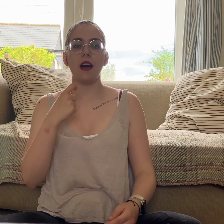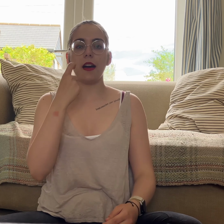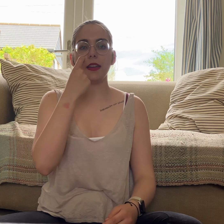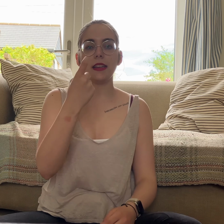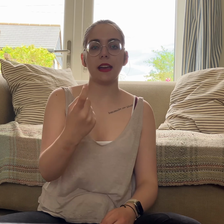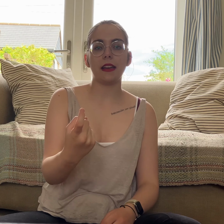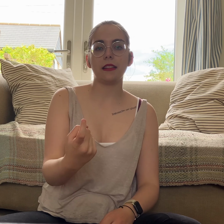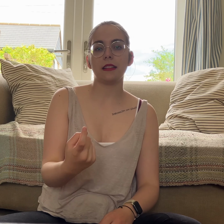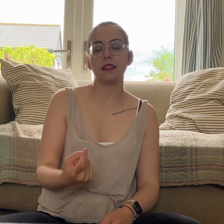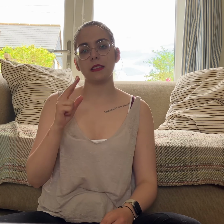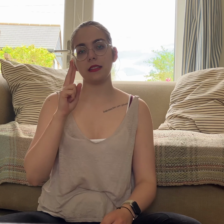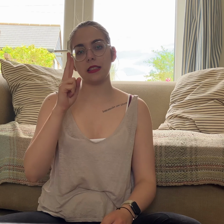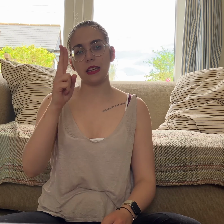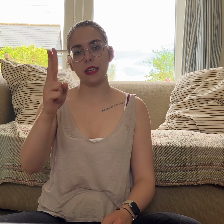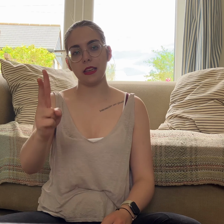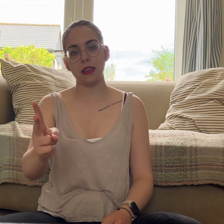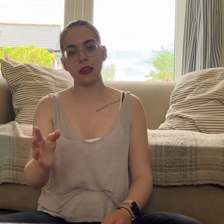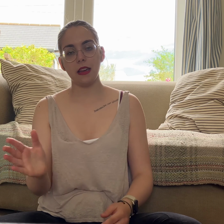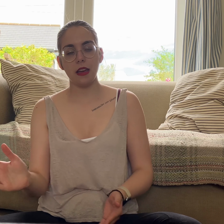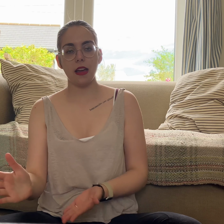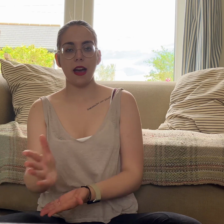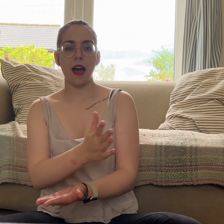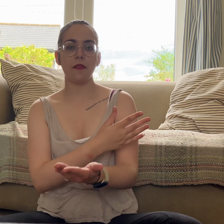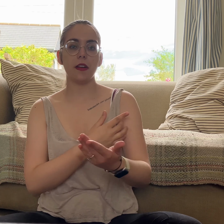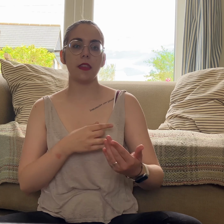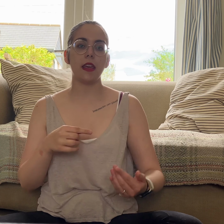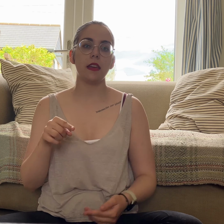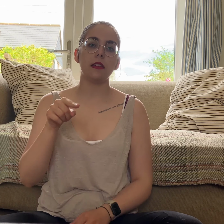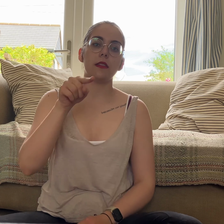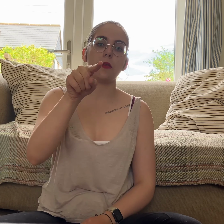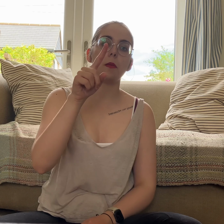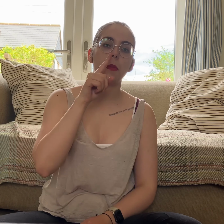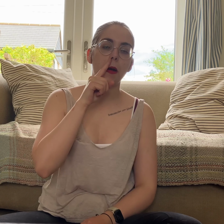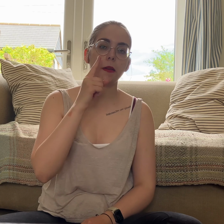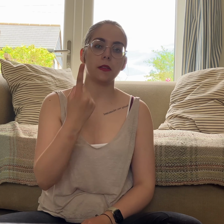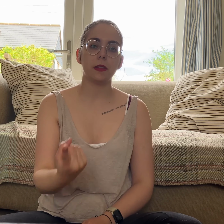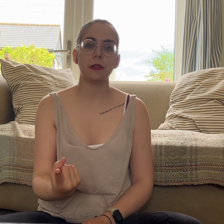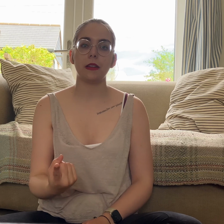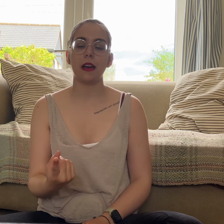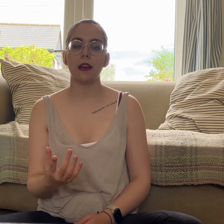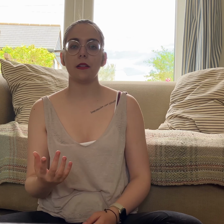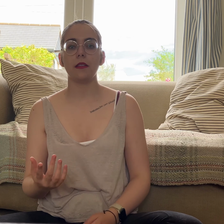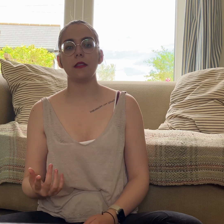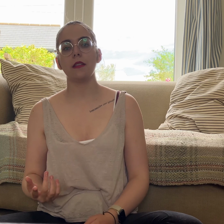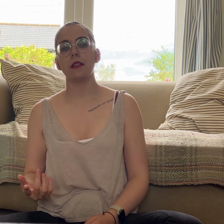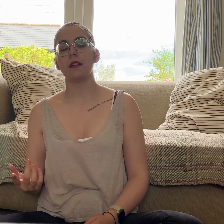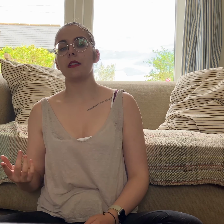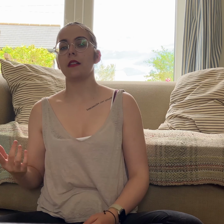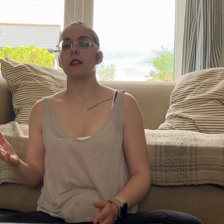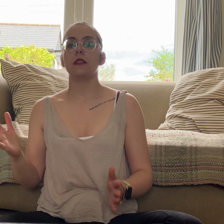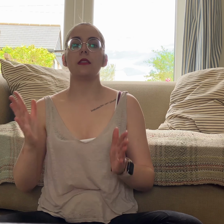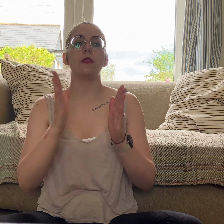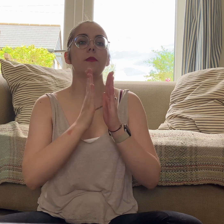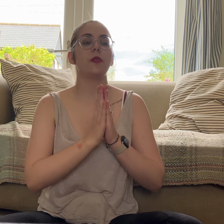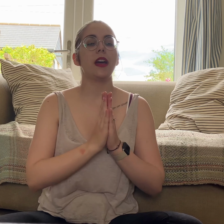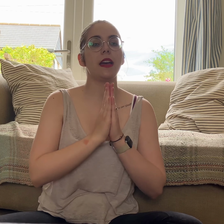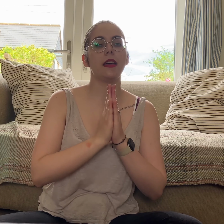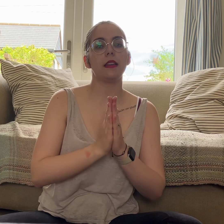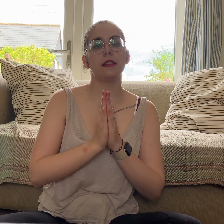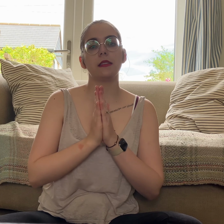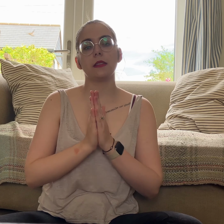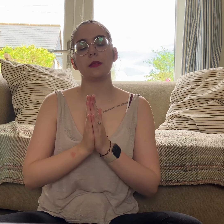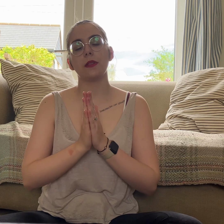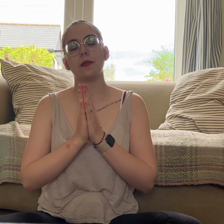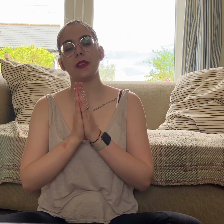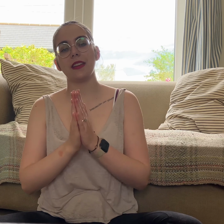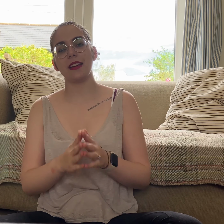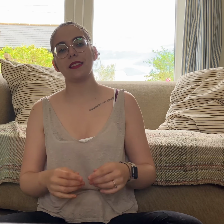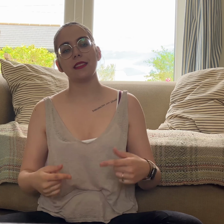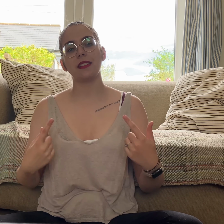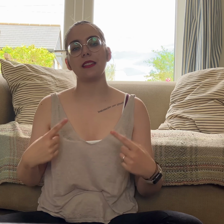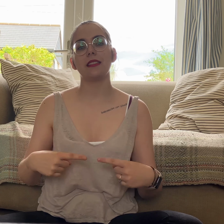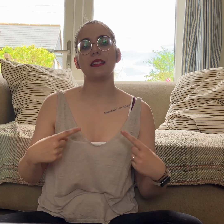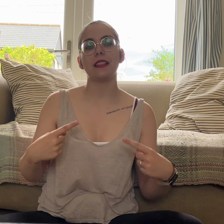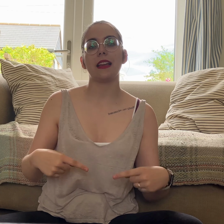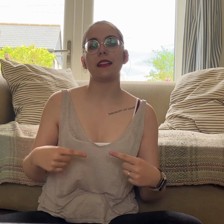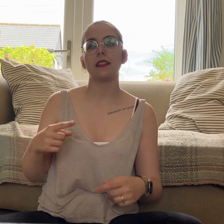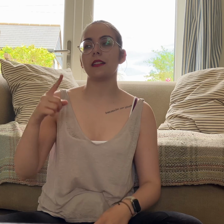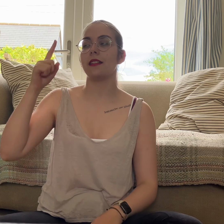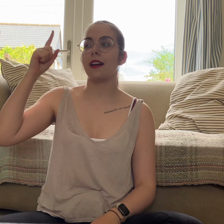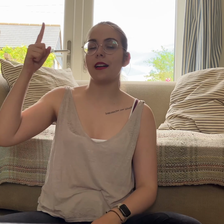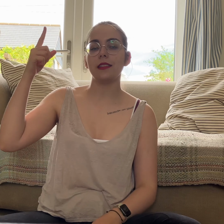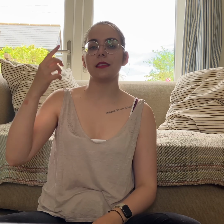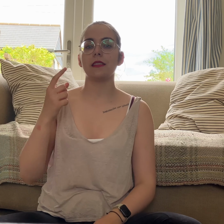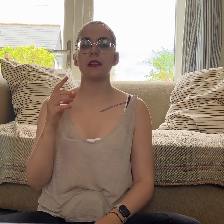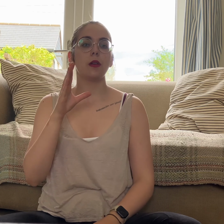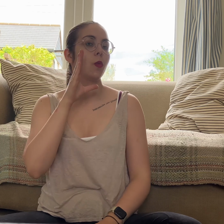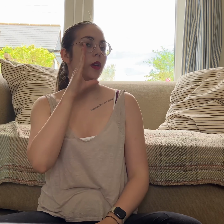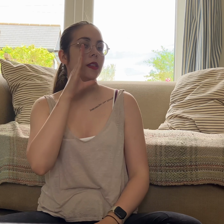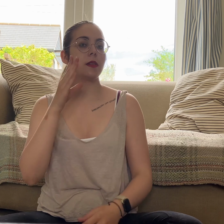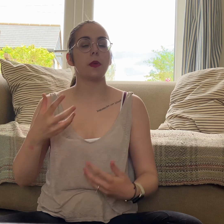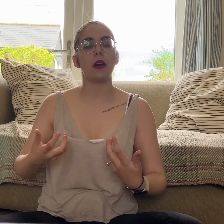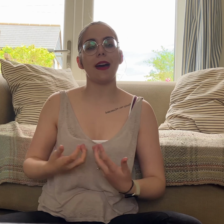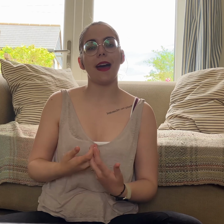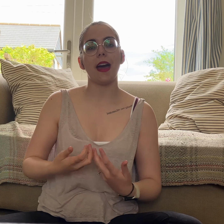I can see everything you're blind to now. Your prayers will be answered, let God whisper how."